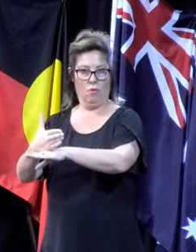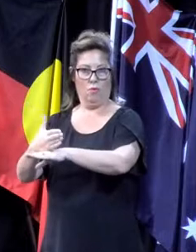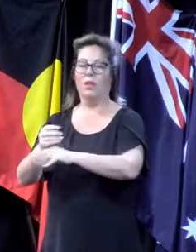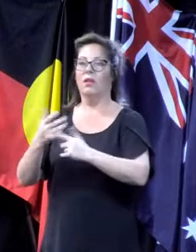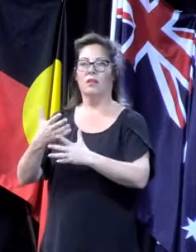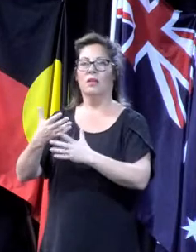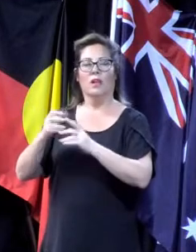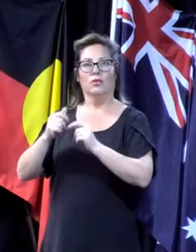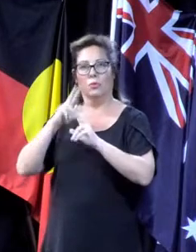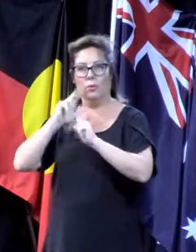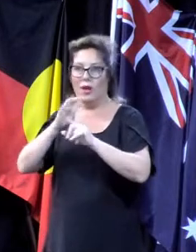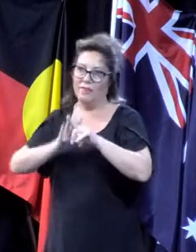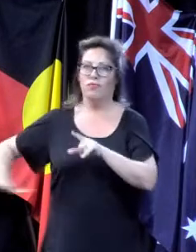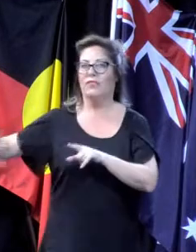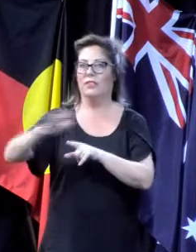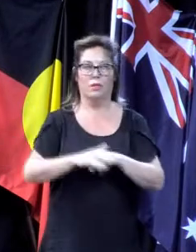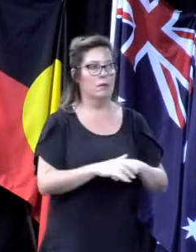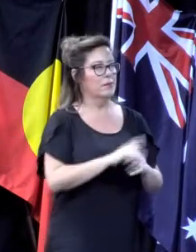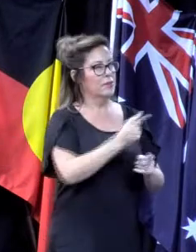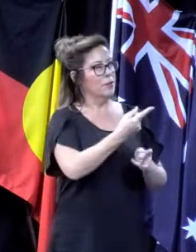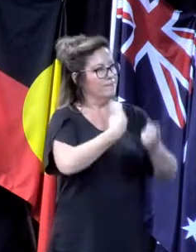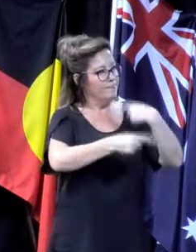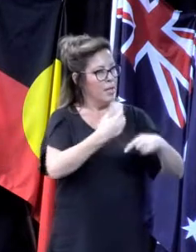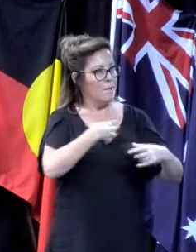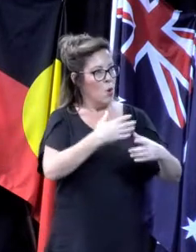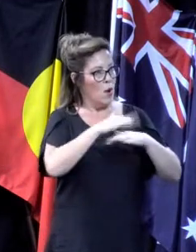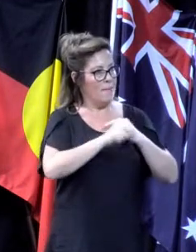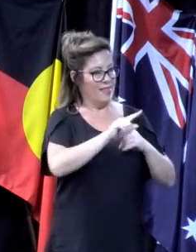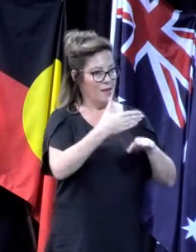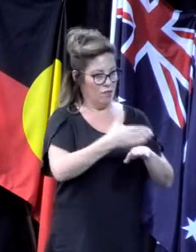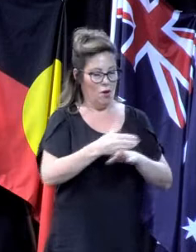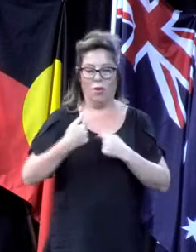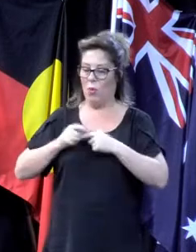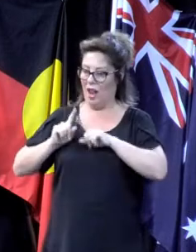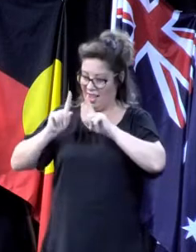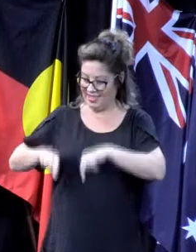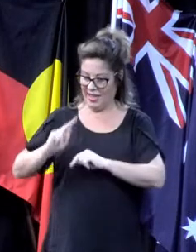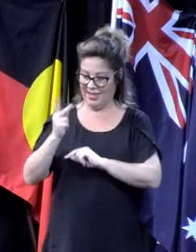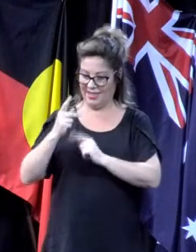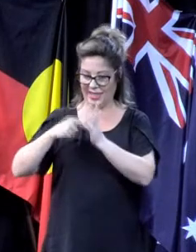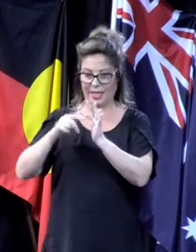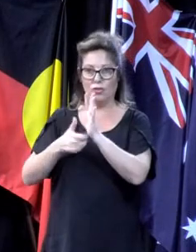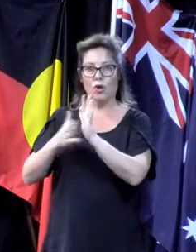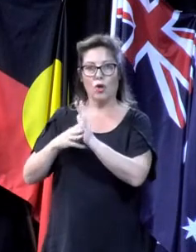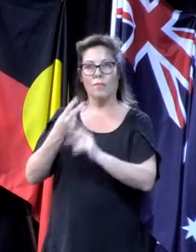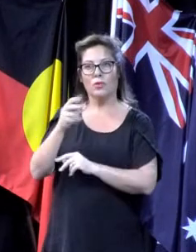So, that role for me commenced in term two of 2018 until the end of - well, until the beginning of this year,